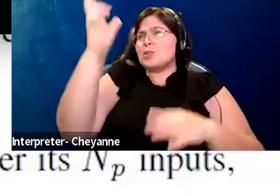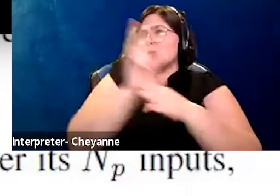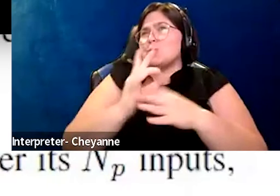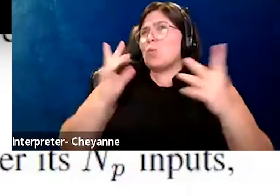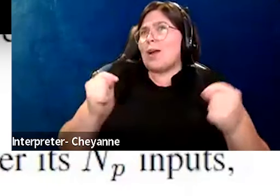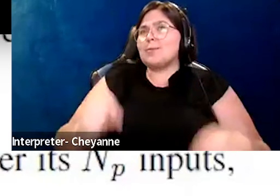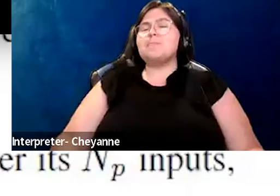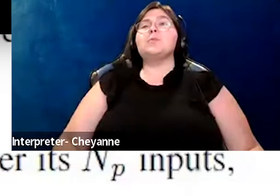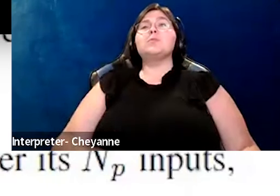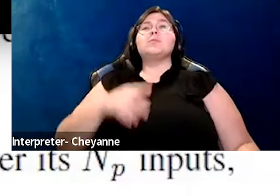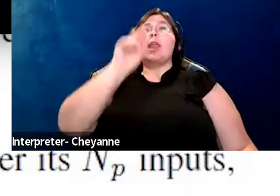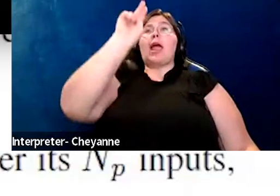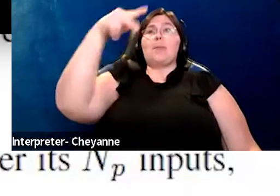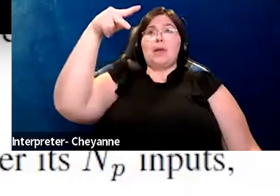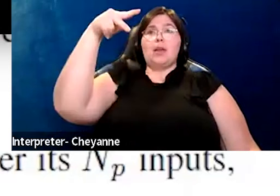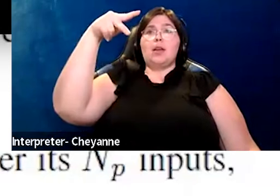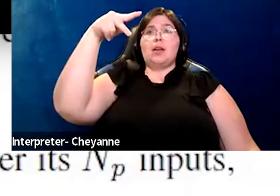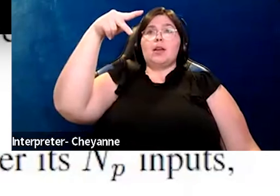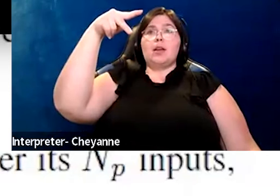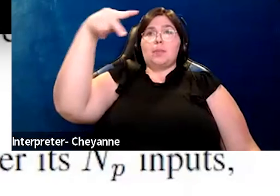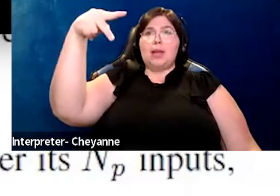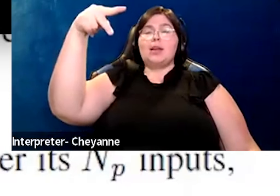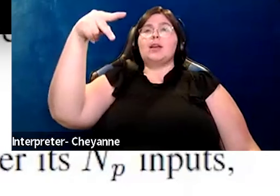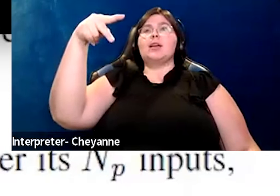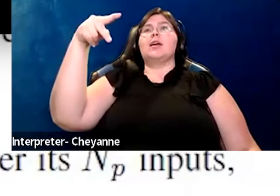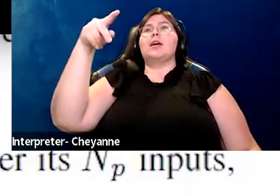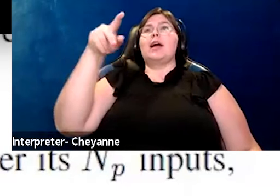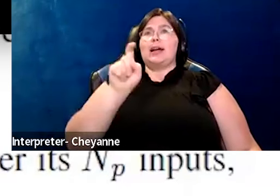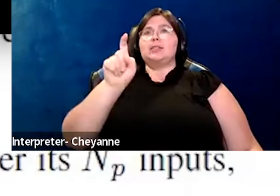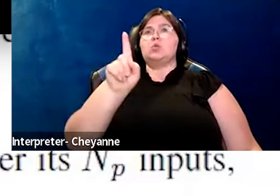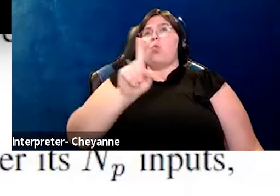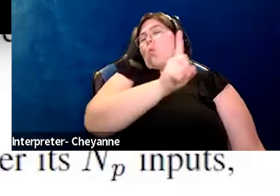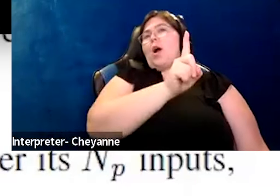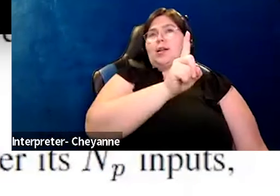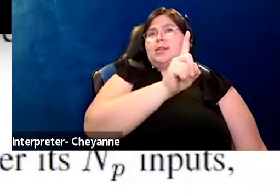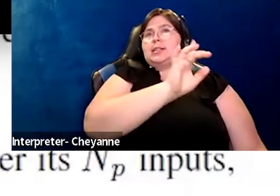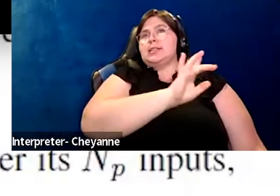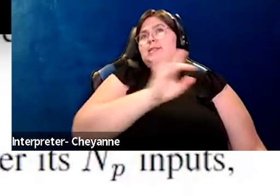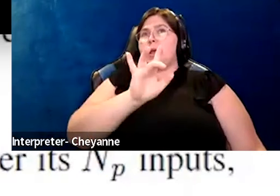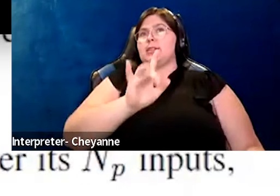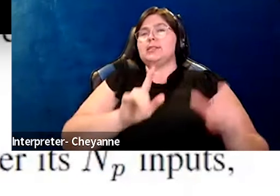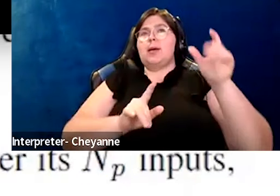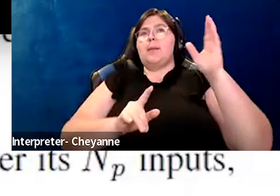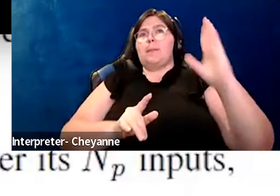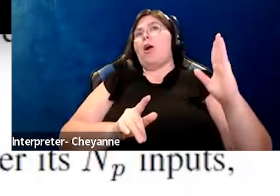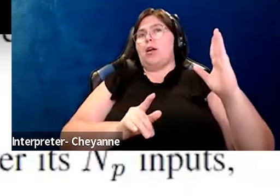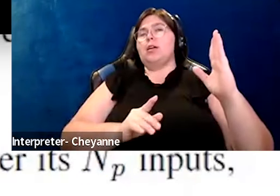n p p x 1 space bar.